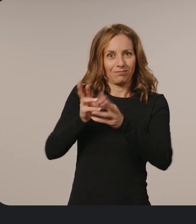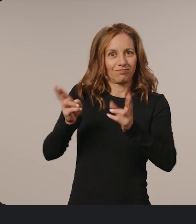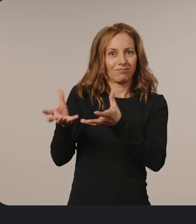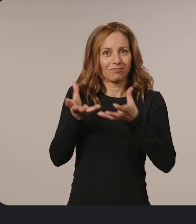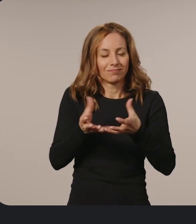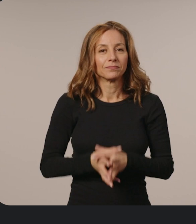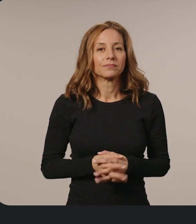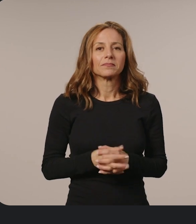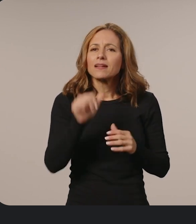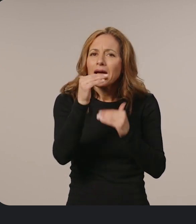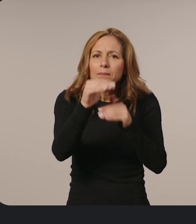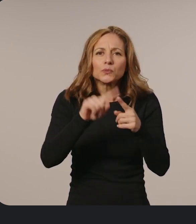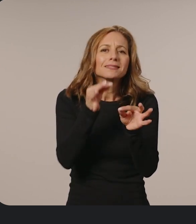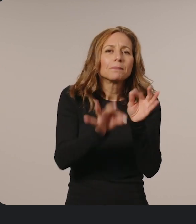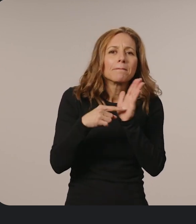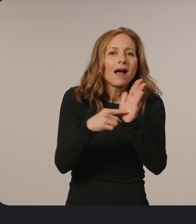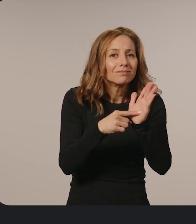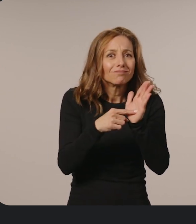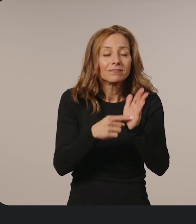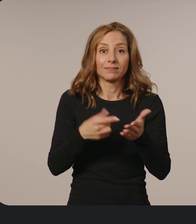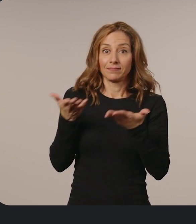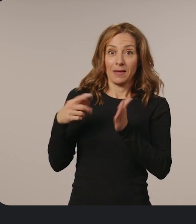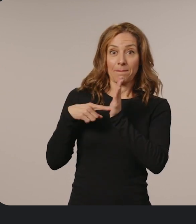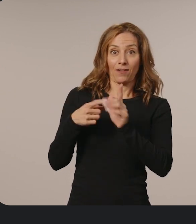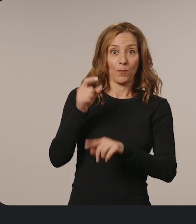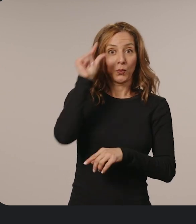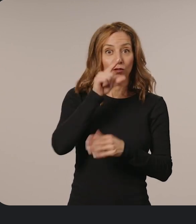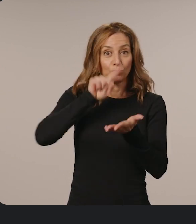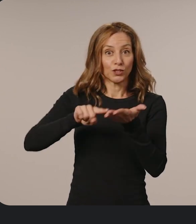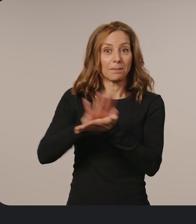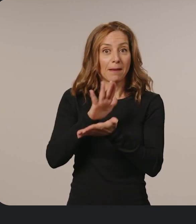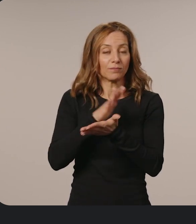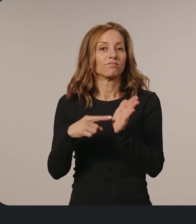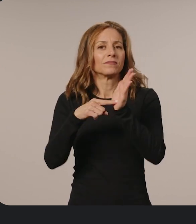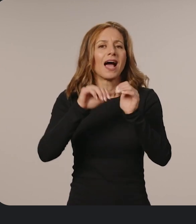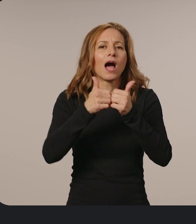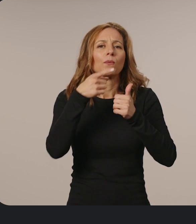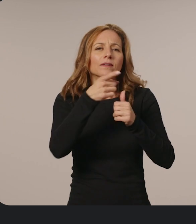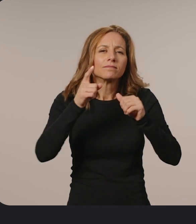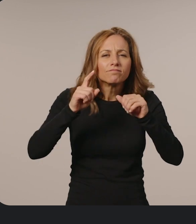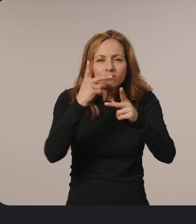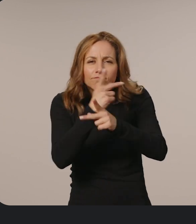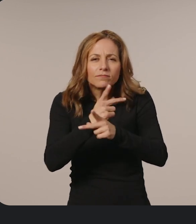and the data used to train it. And it's not limited to just simple models. Here is a model from a Google research paper